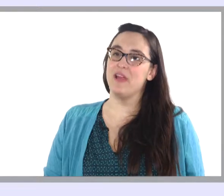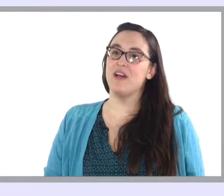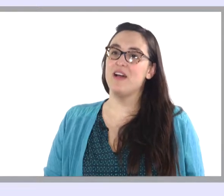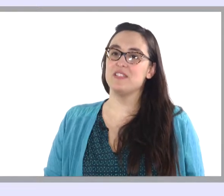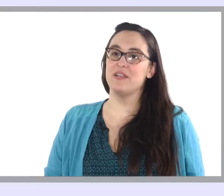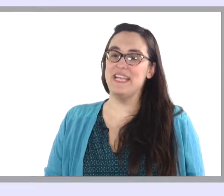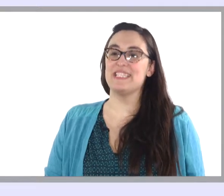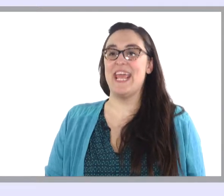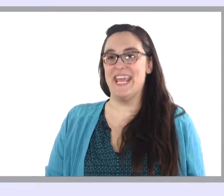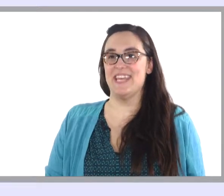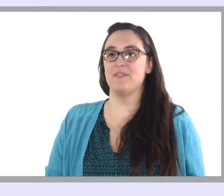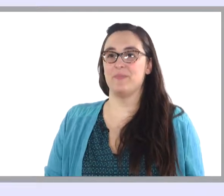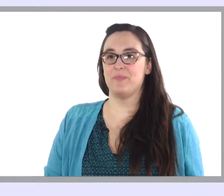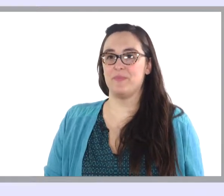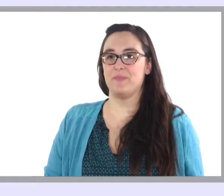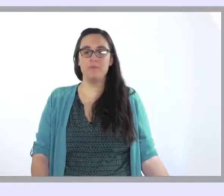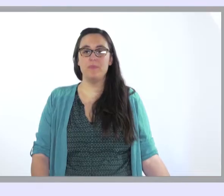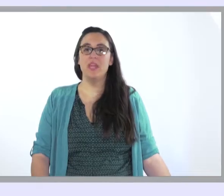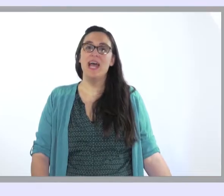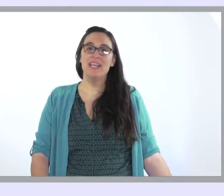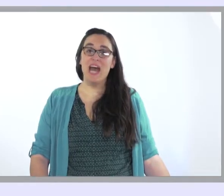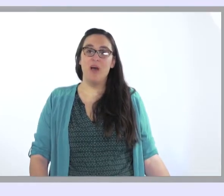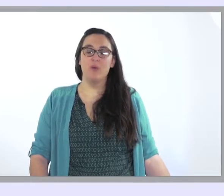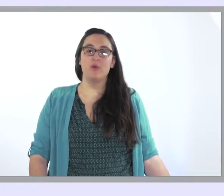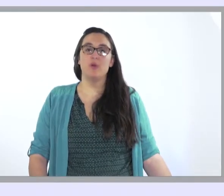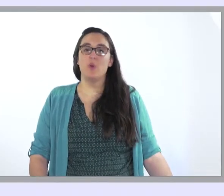The correct answer is A. Now,